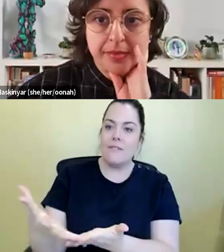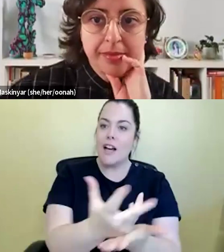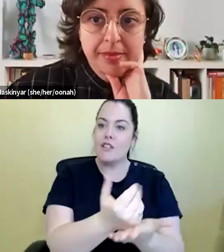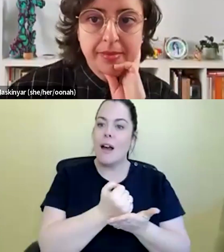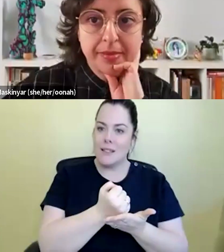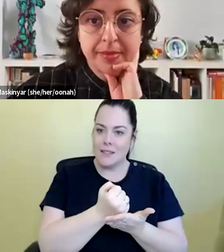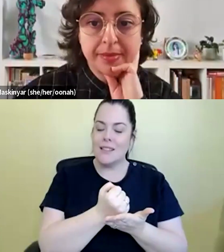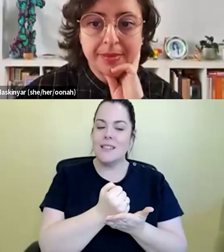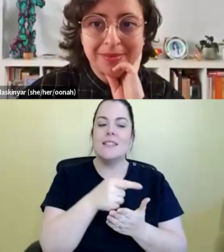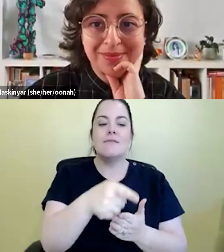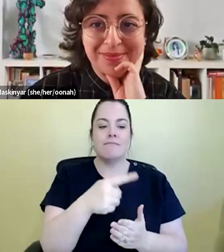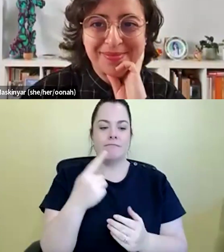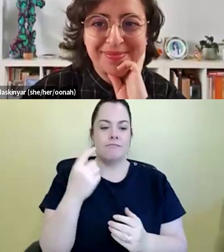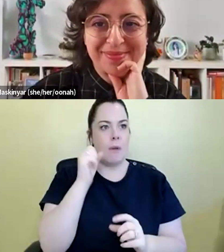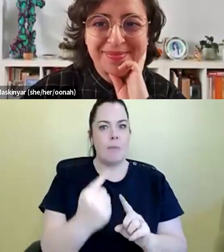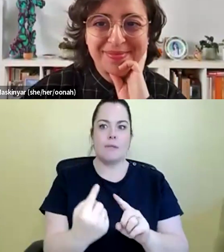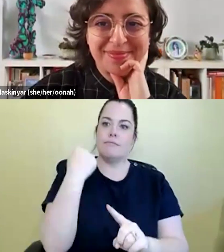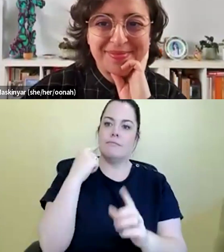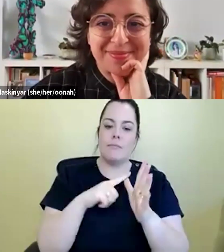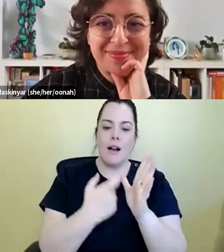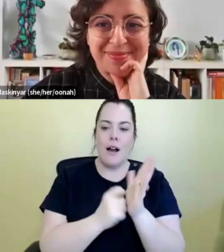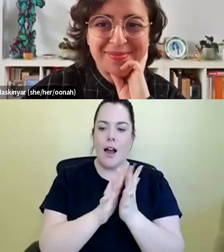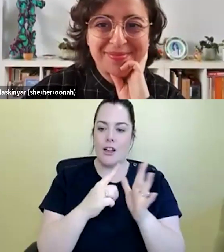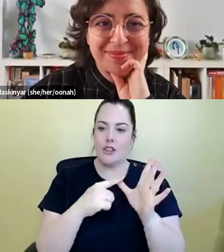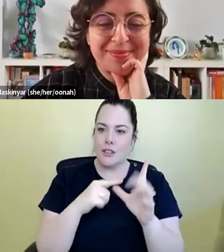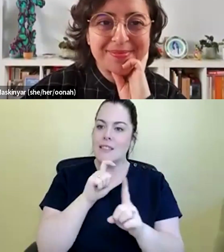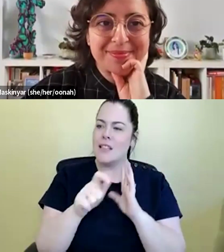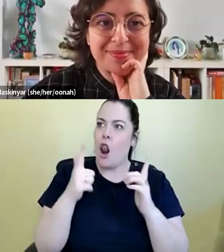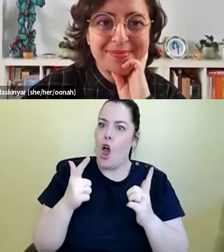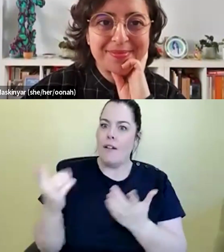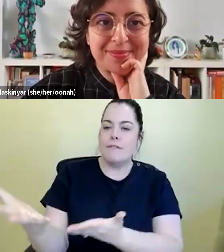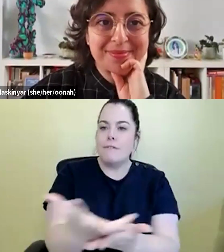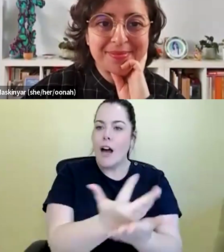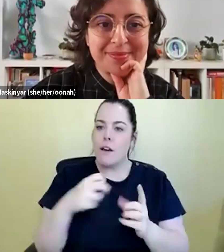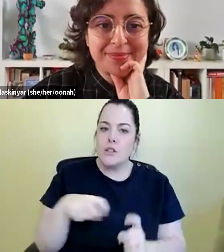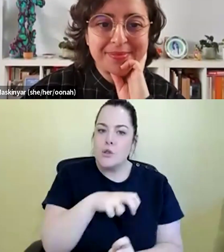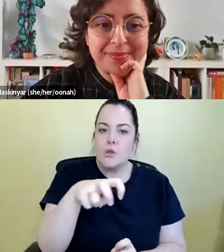recall Archie doing a lot of fundraising touring pre-launch of his project. If an artist is older,